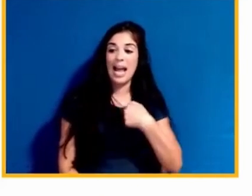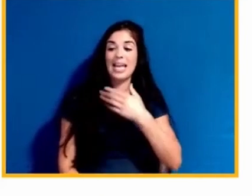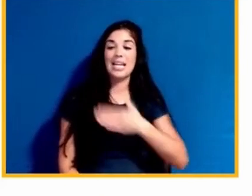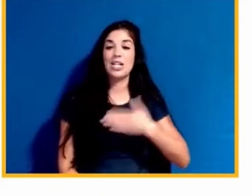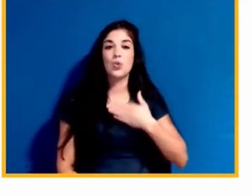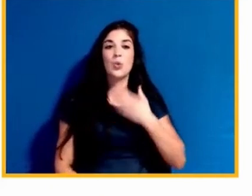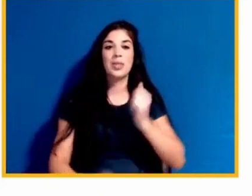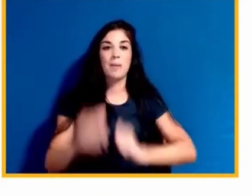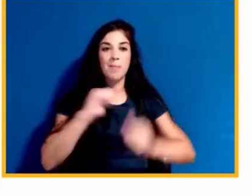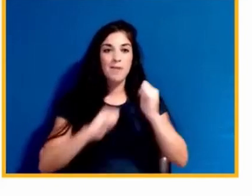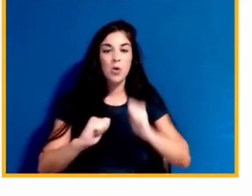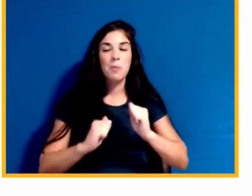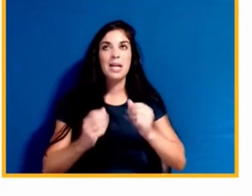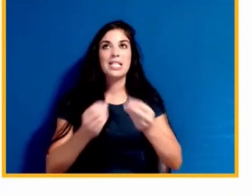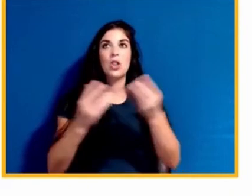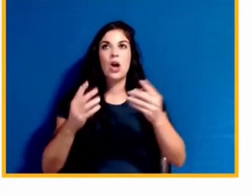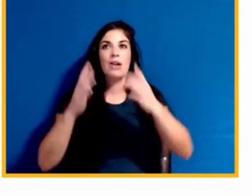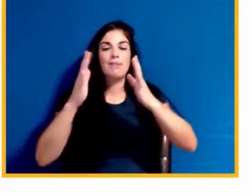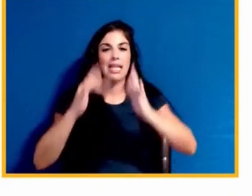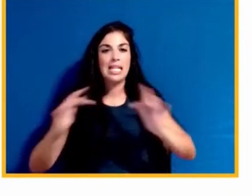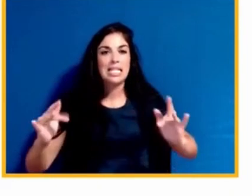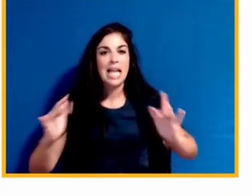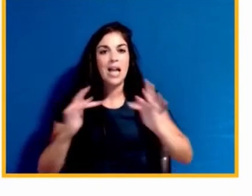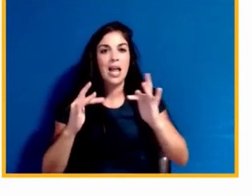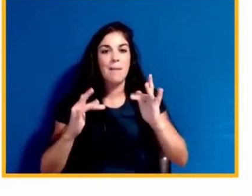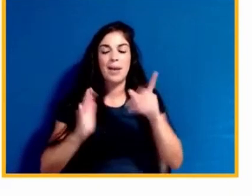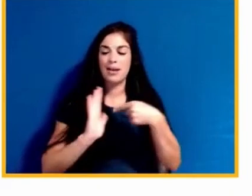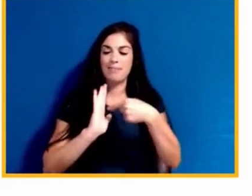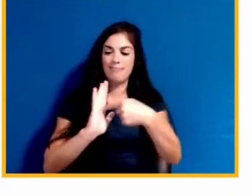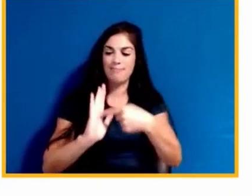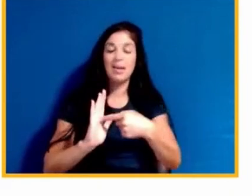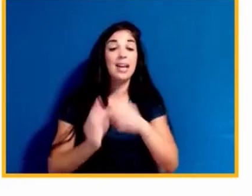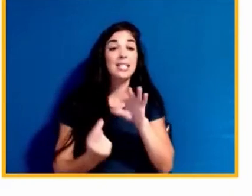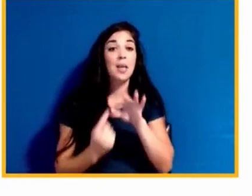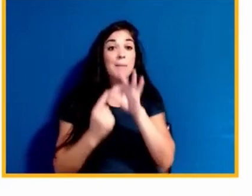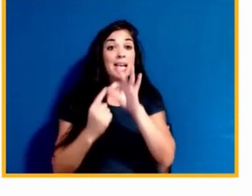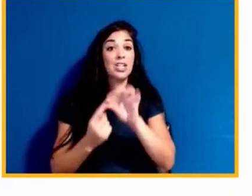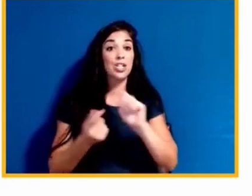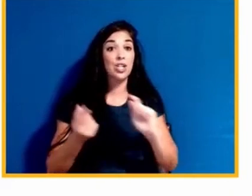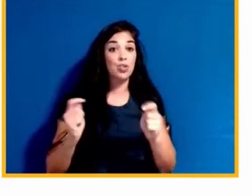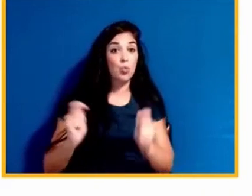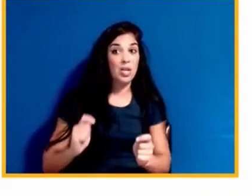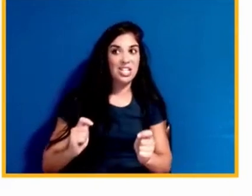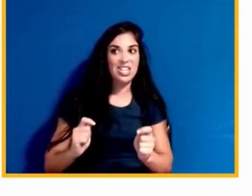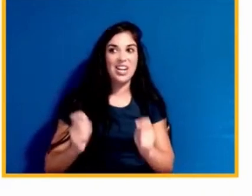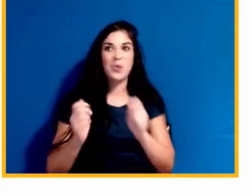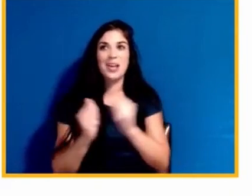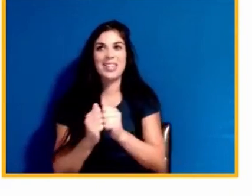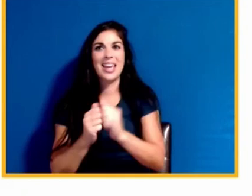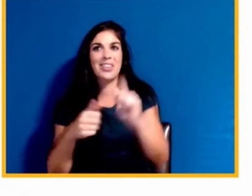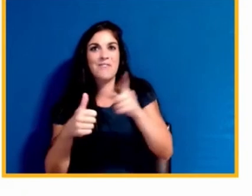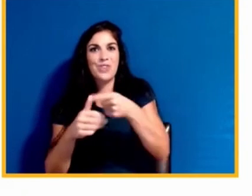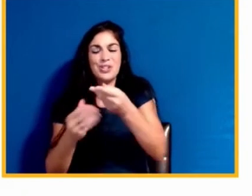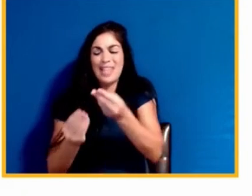lot of dynamics in there that I really think stood out, especially switching up from a smooth kind of funk